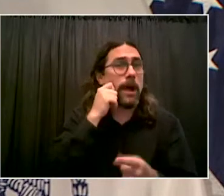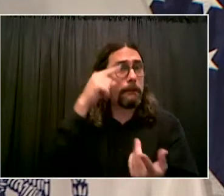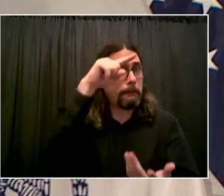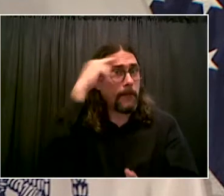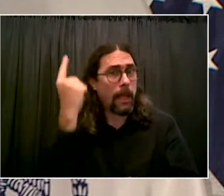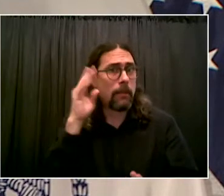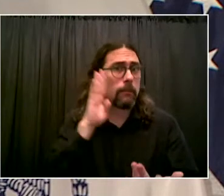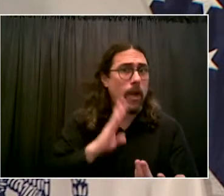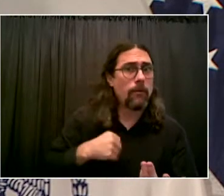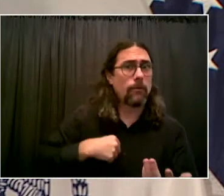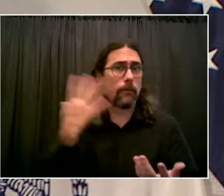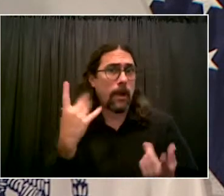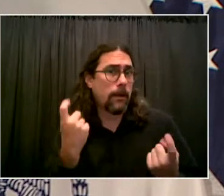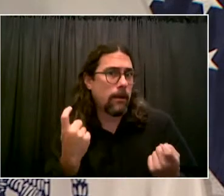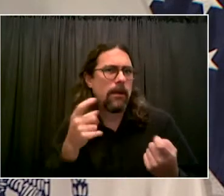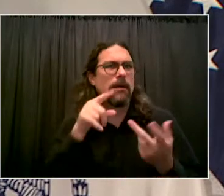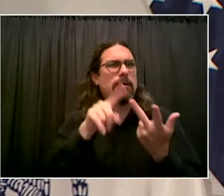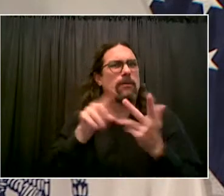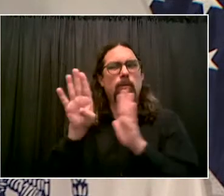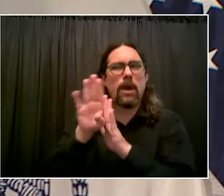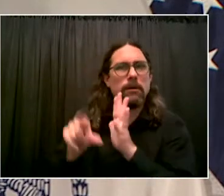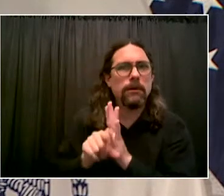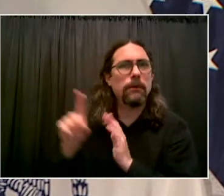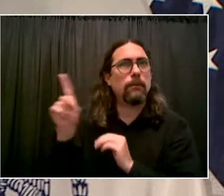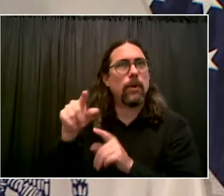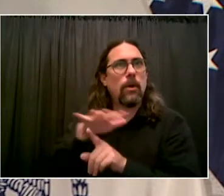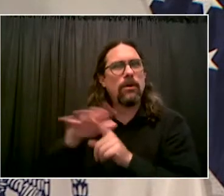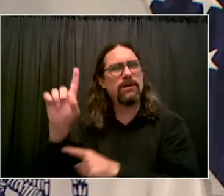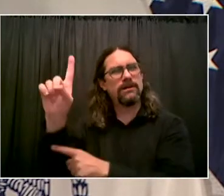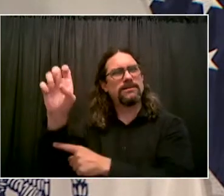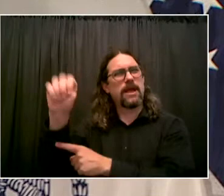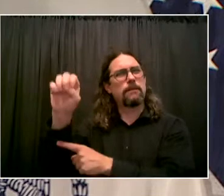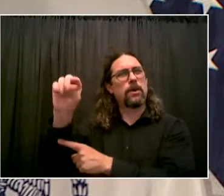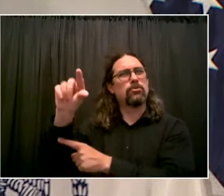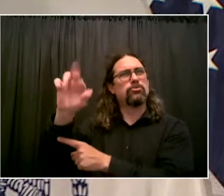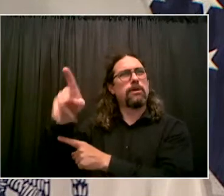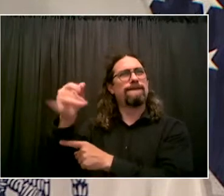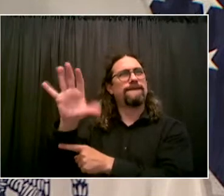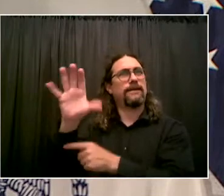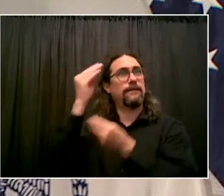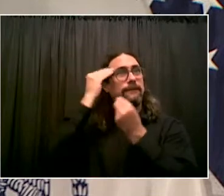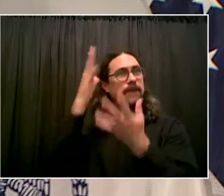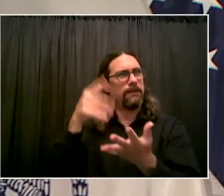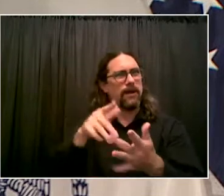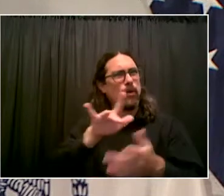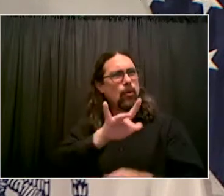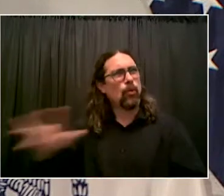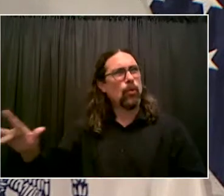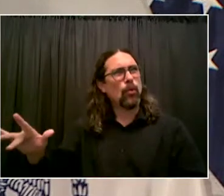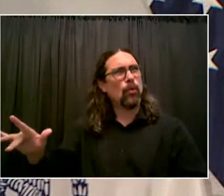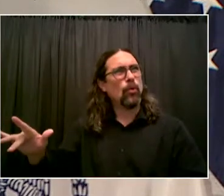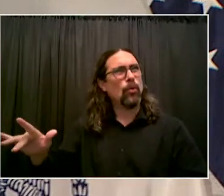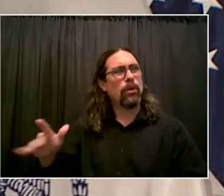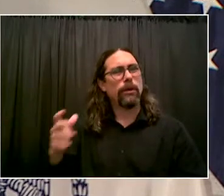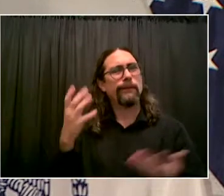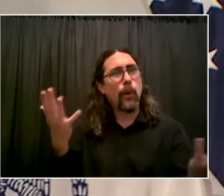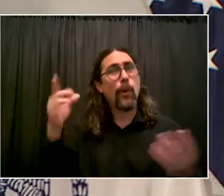TERMS OF RACE AND ETHNIC